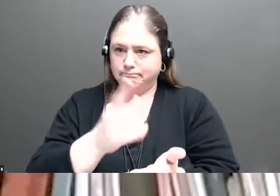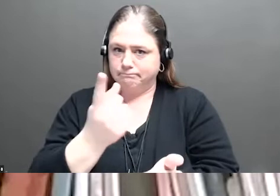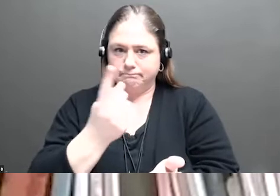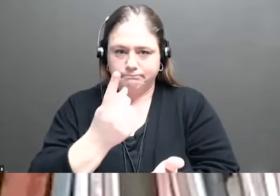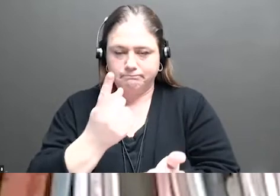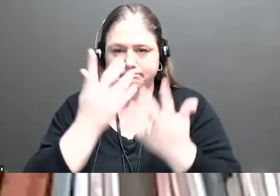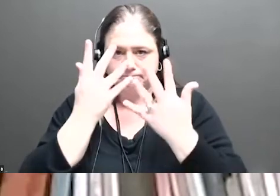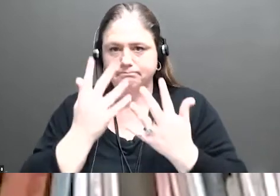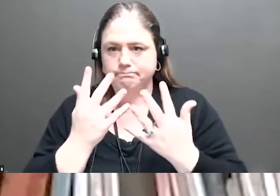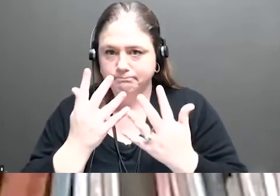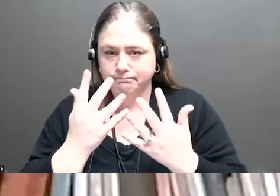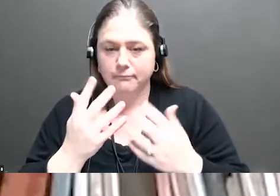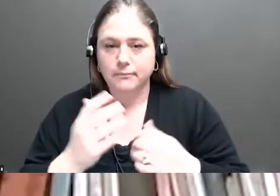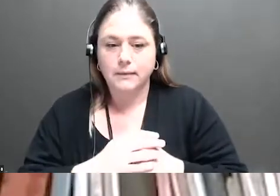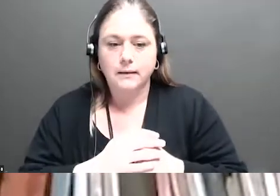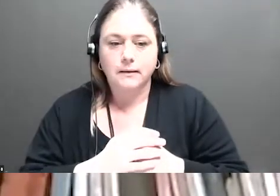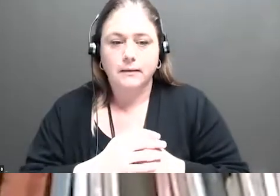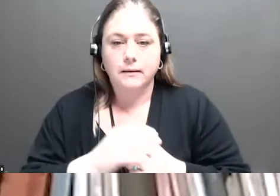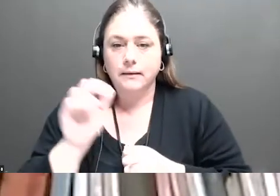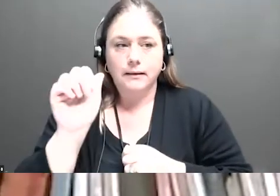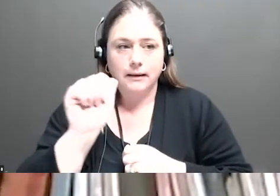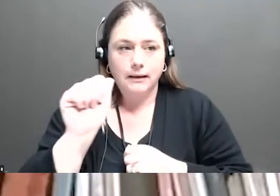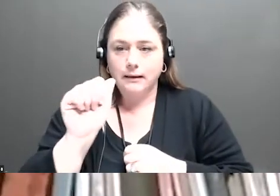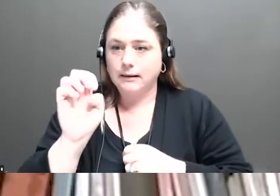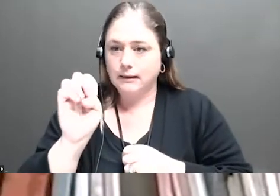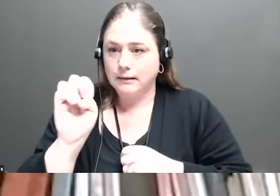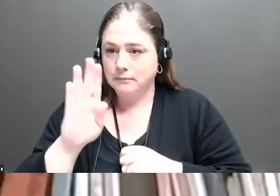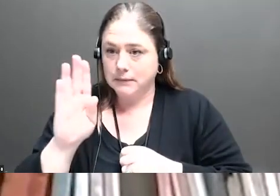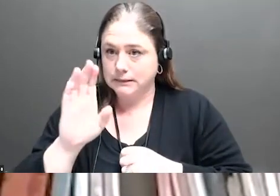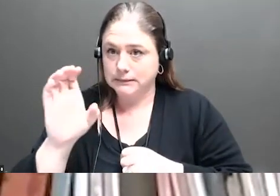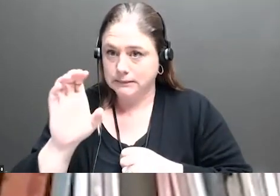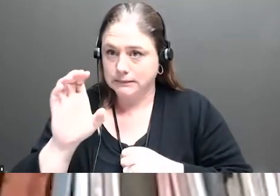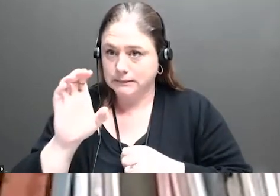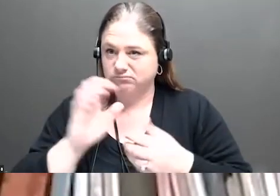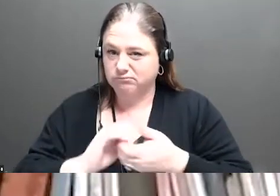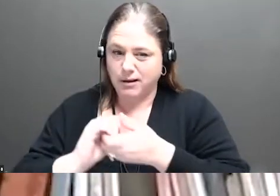The Alliance for Equality of Blind Canadians came together to launch the Inclusive Employment